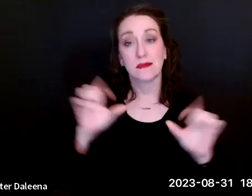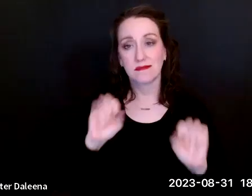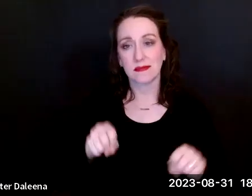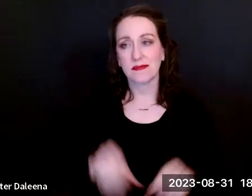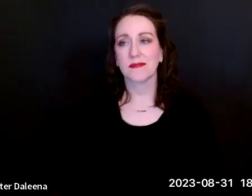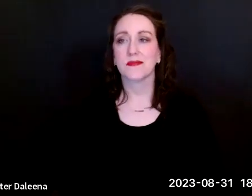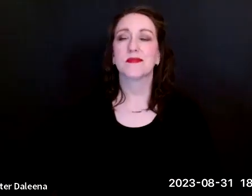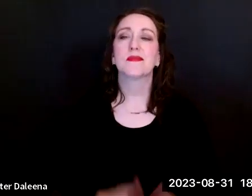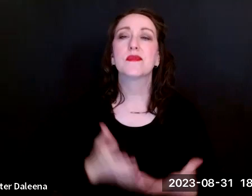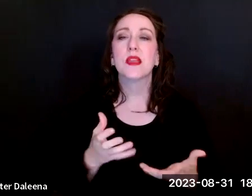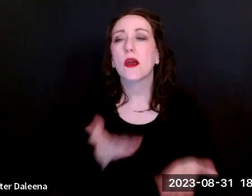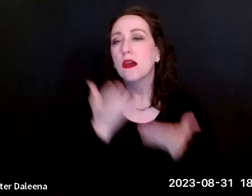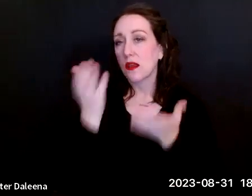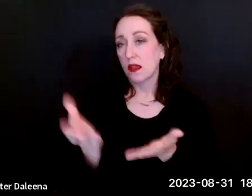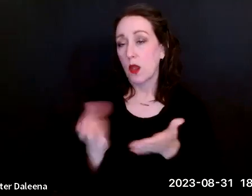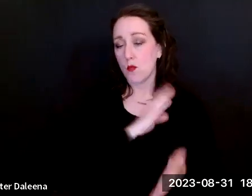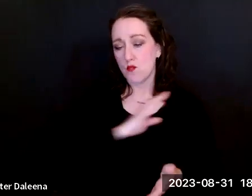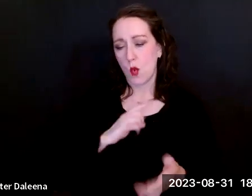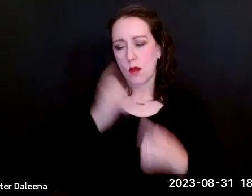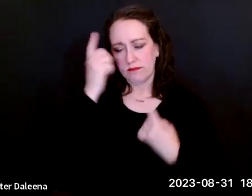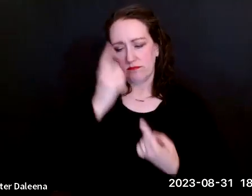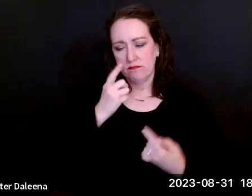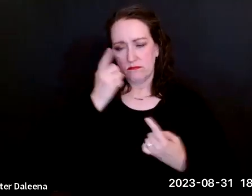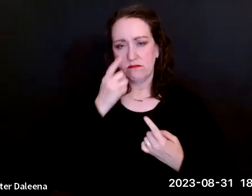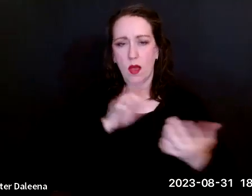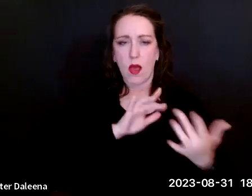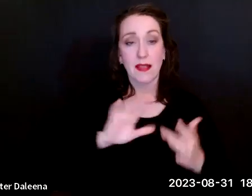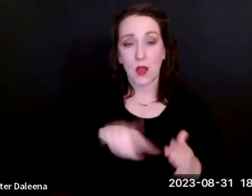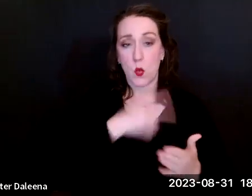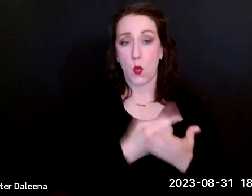we also recommend the board consider allowing online only schools that meet